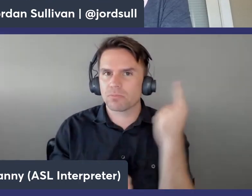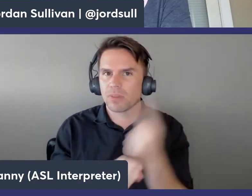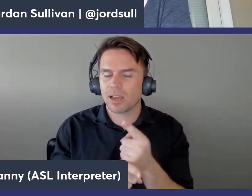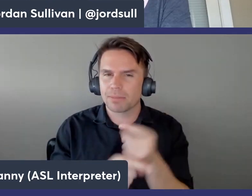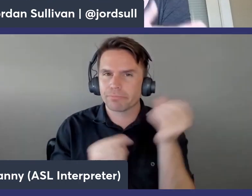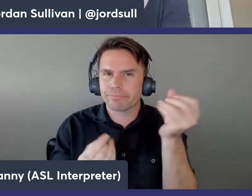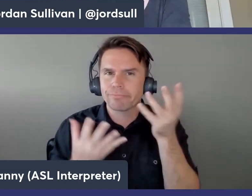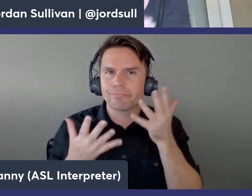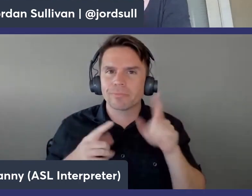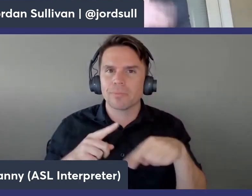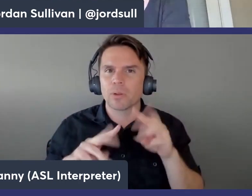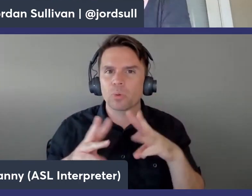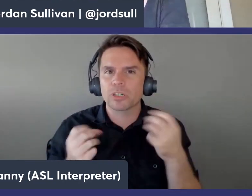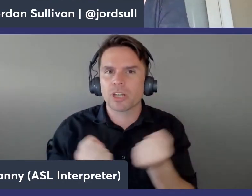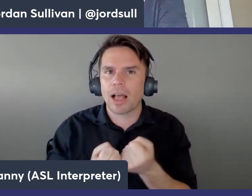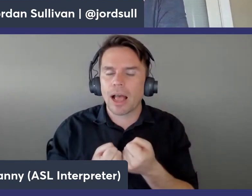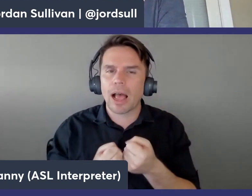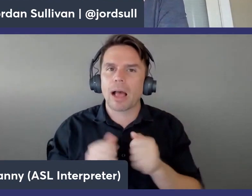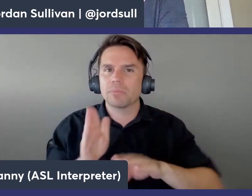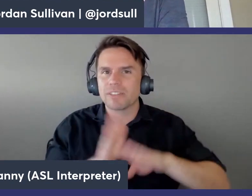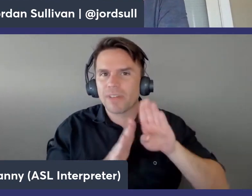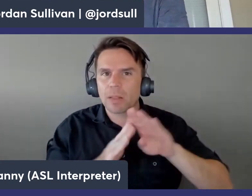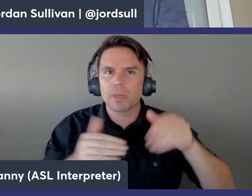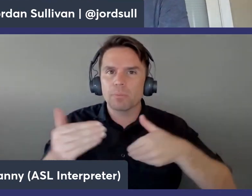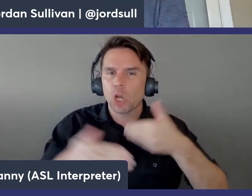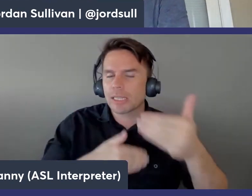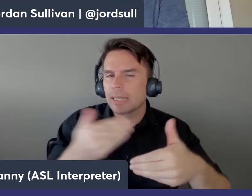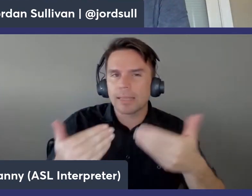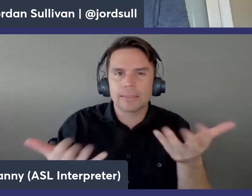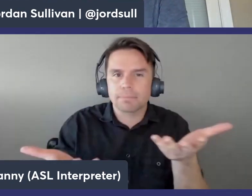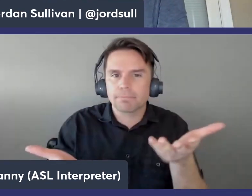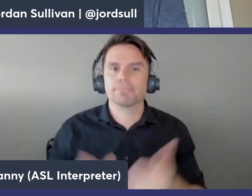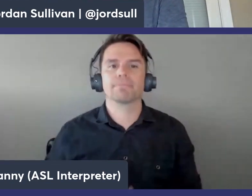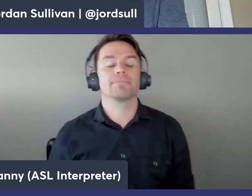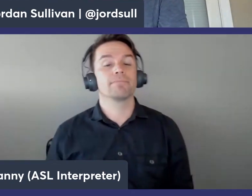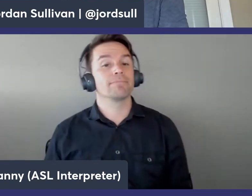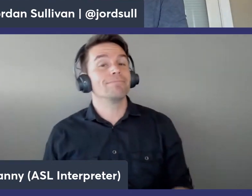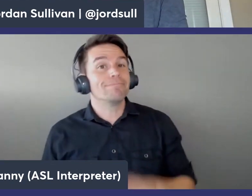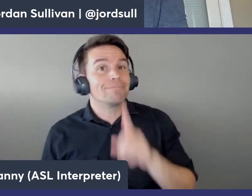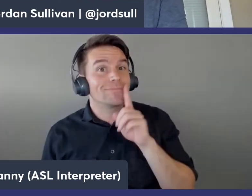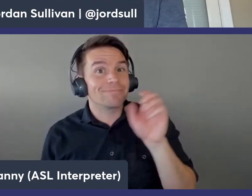and kind of the development process? Yeah, absolutely.